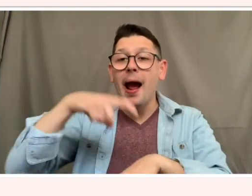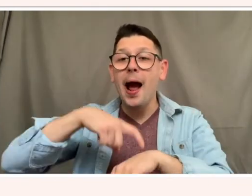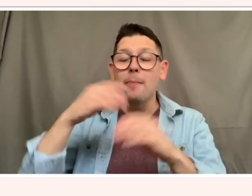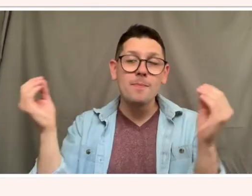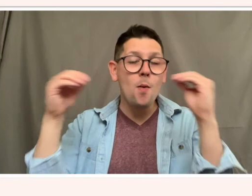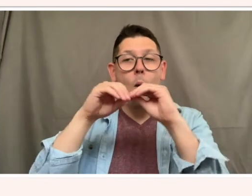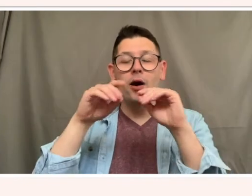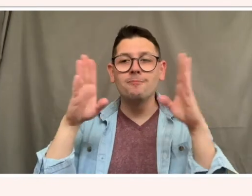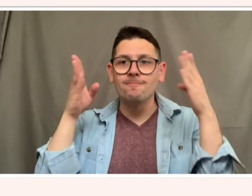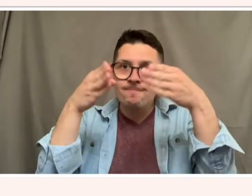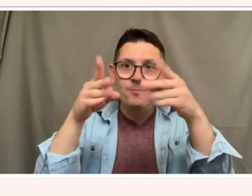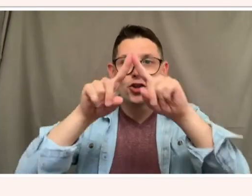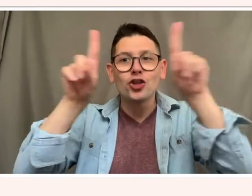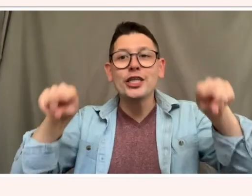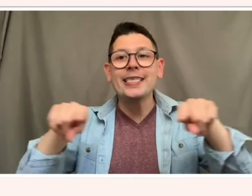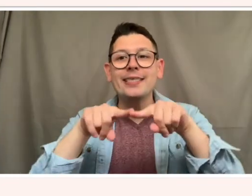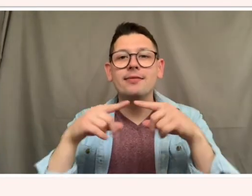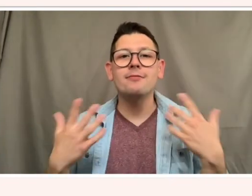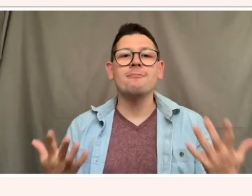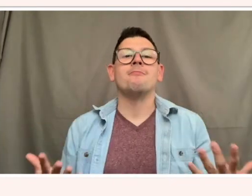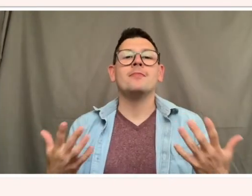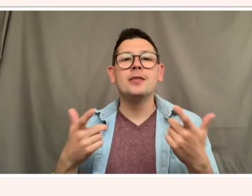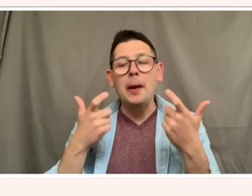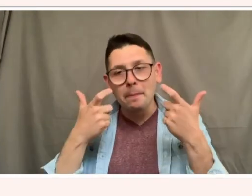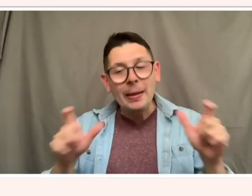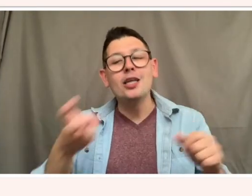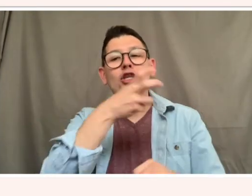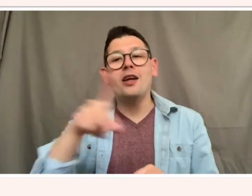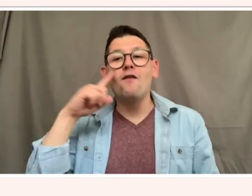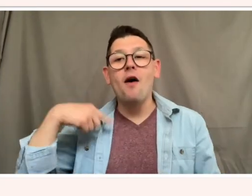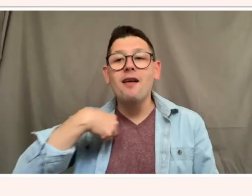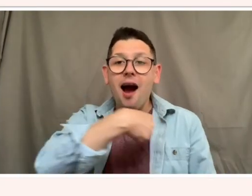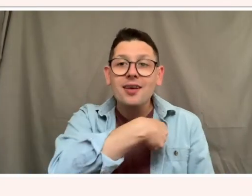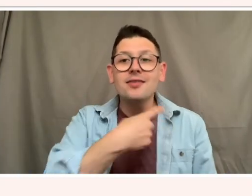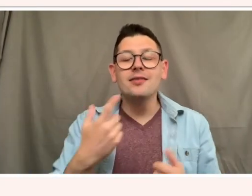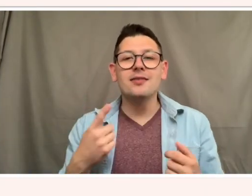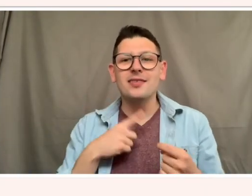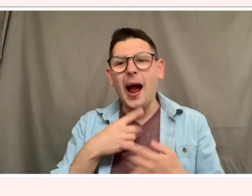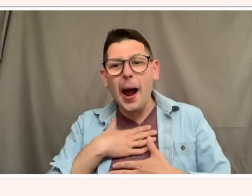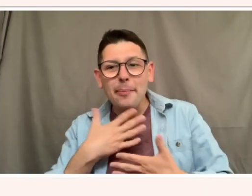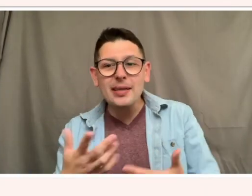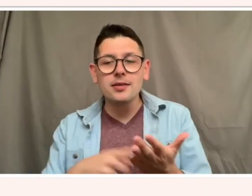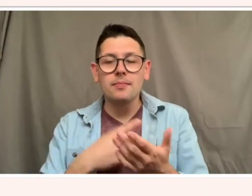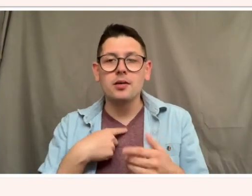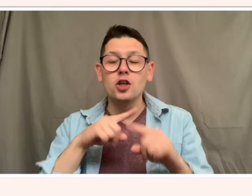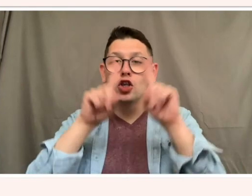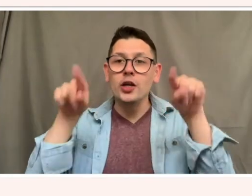Now we're trying to do that virtually and that's a big challenge for us.